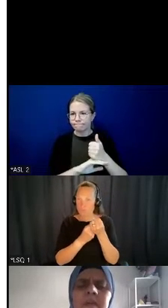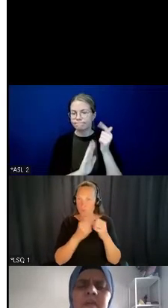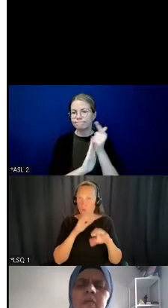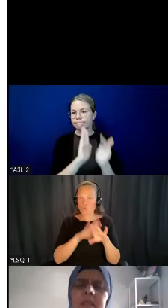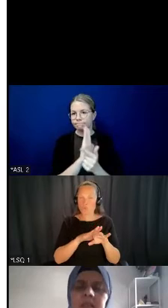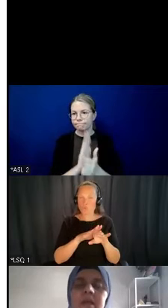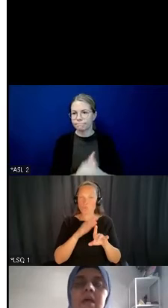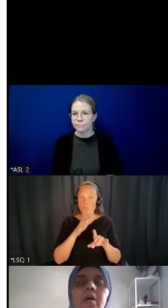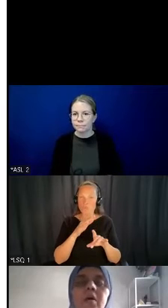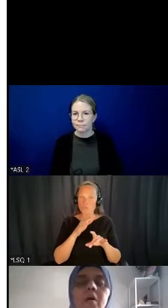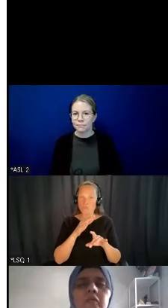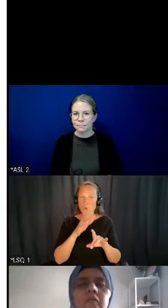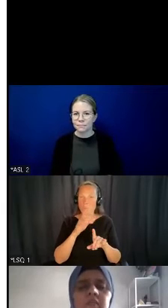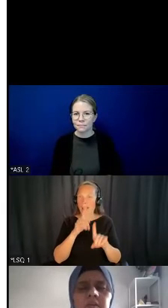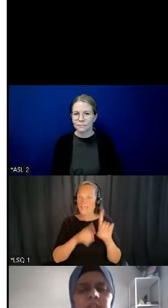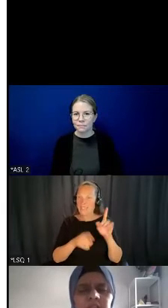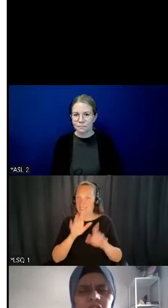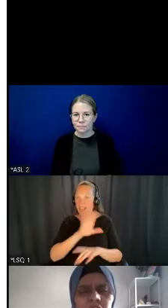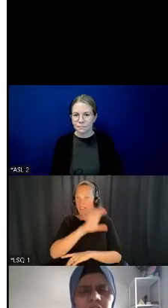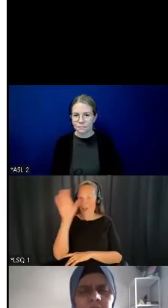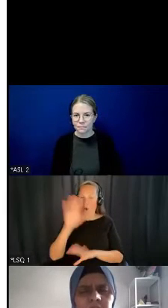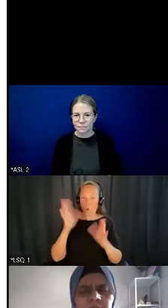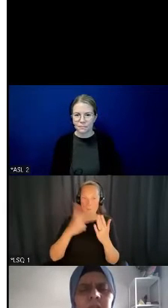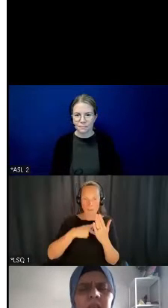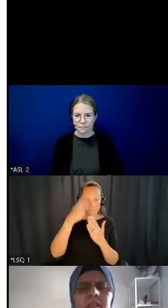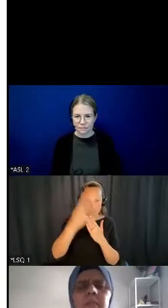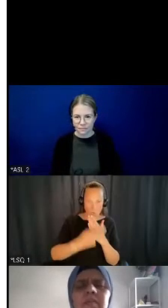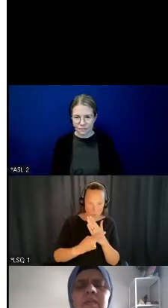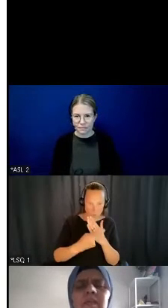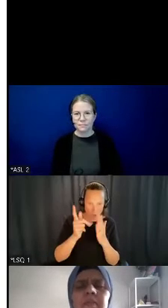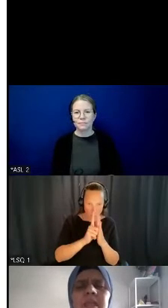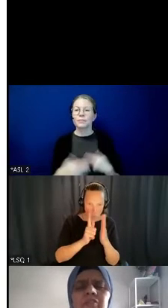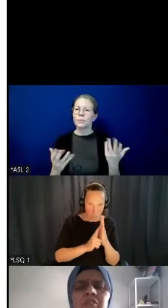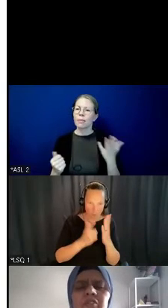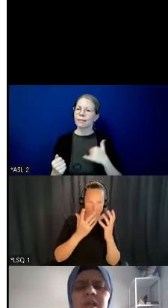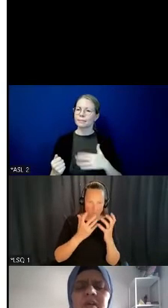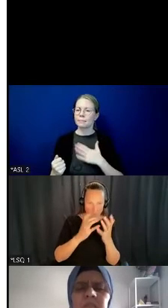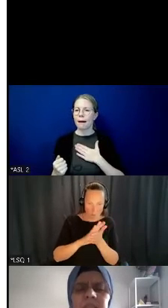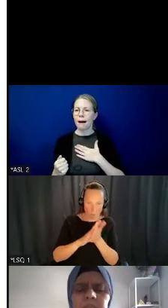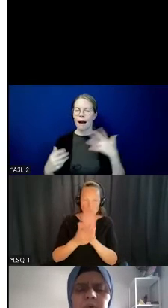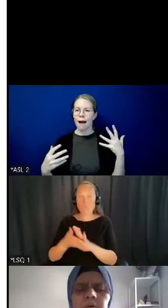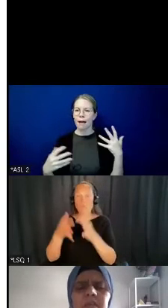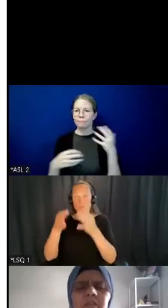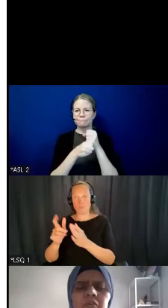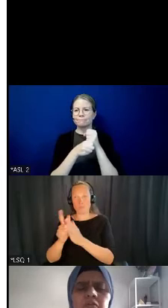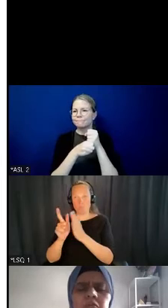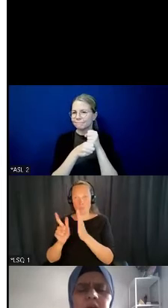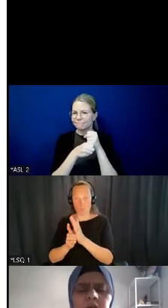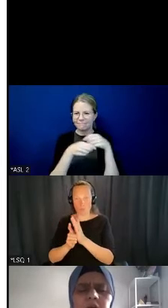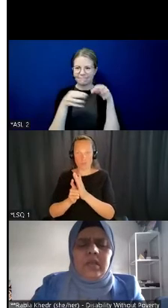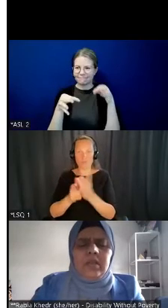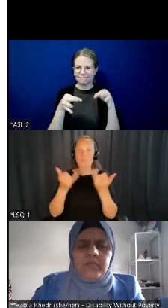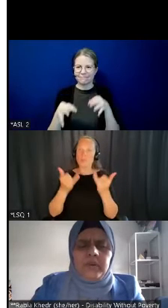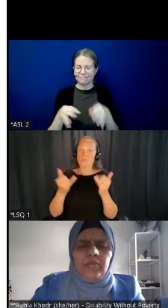THAT'S MY QUICK OVERVIEW OF THIS JOURNEY. THE PARTICIPATION OF PEOPLE IS CRITICAL IN THE